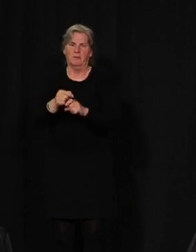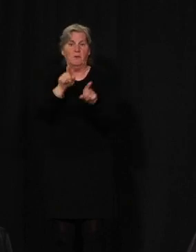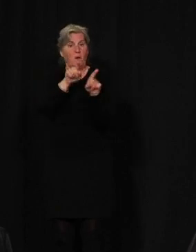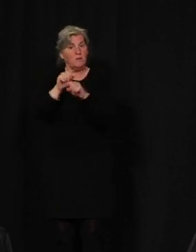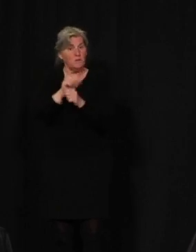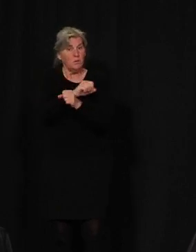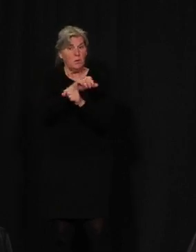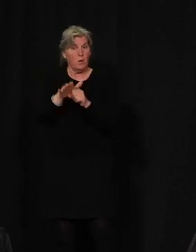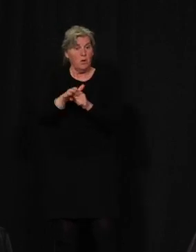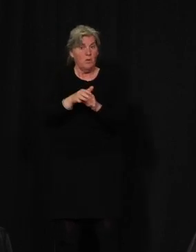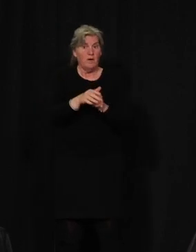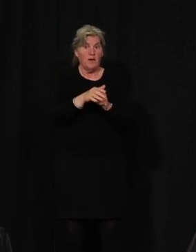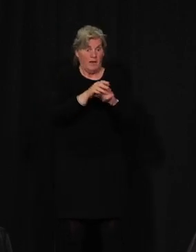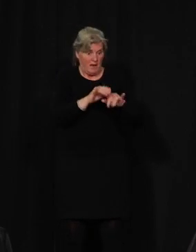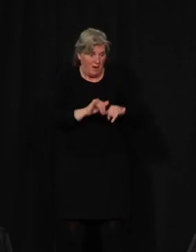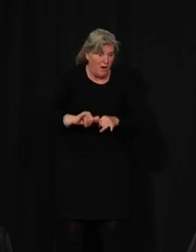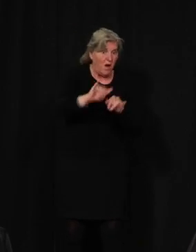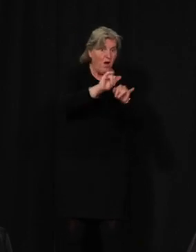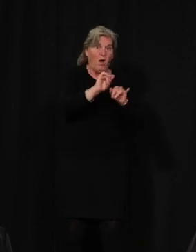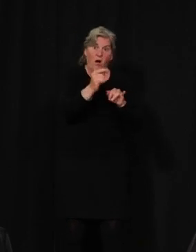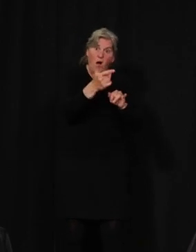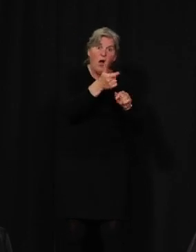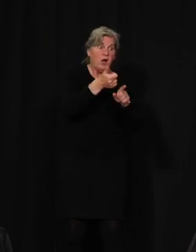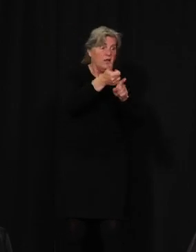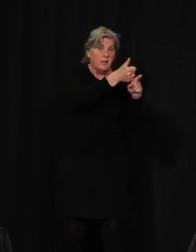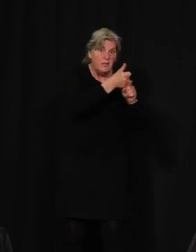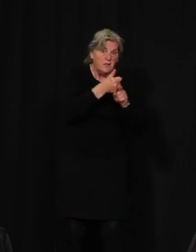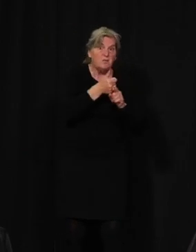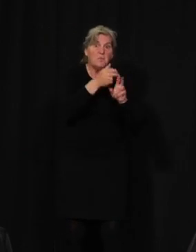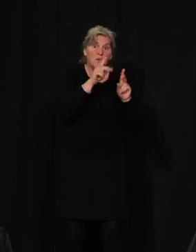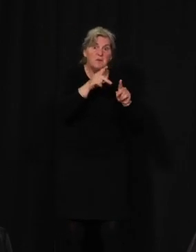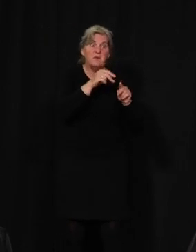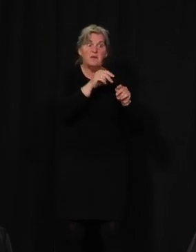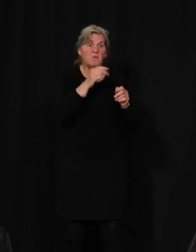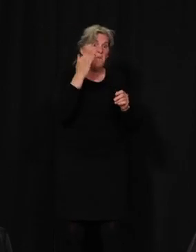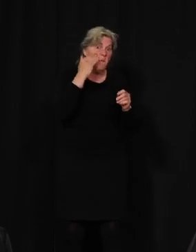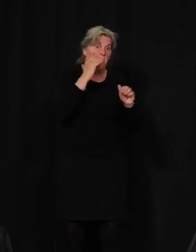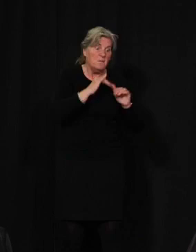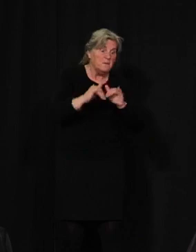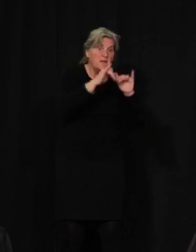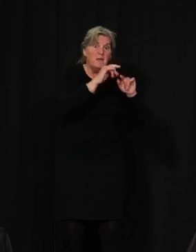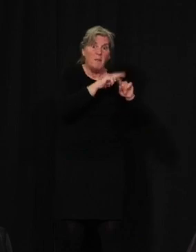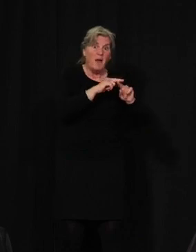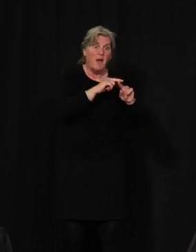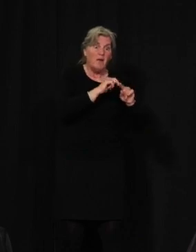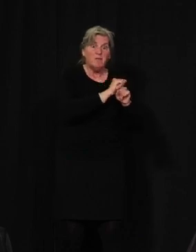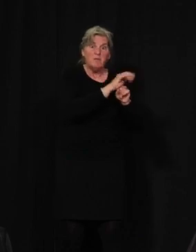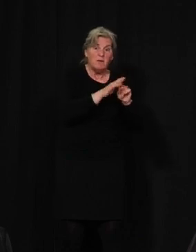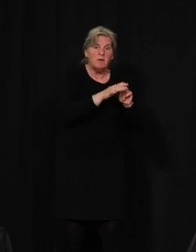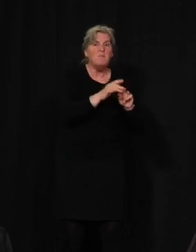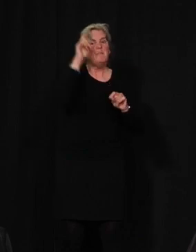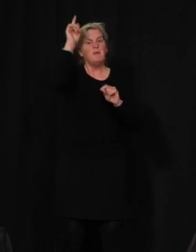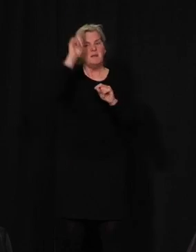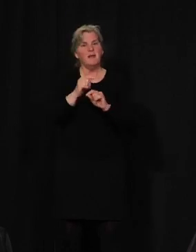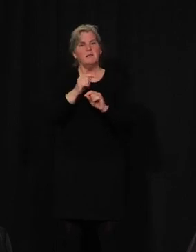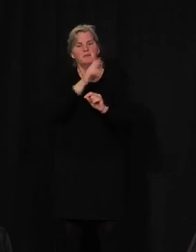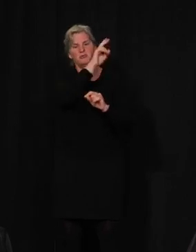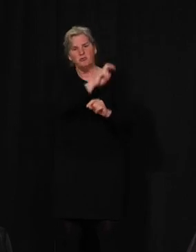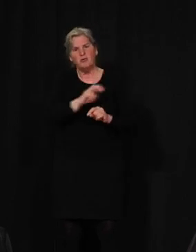population or anywhere, so peope already involved in a cluster or outbreak will be less likely to travel.